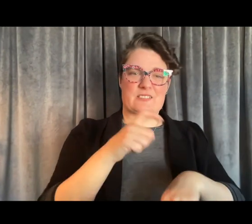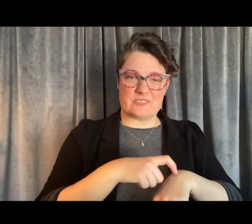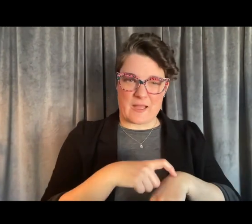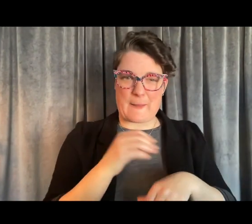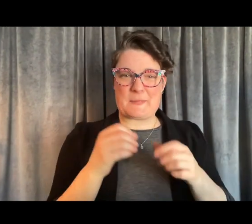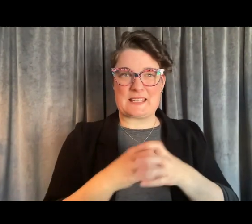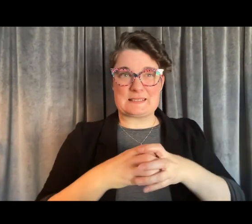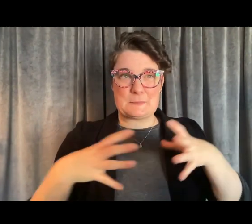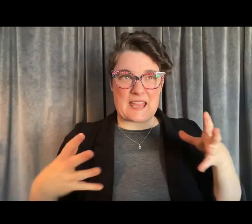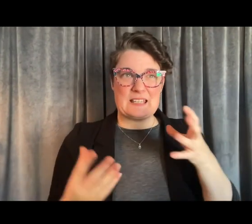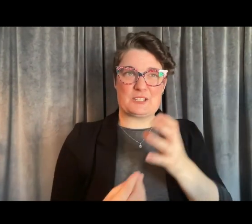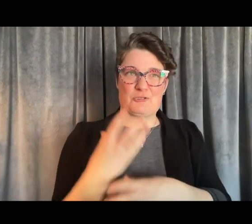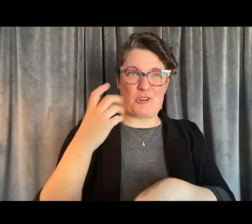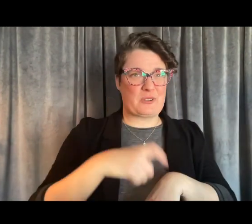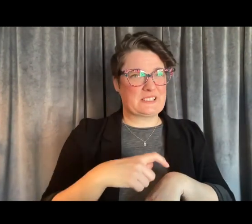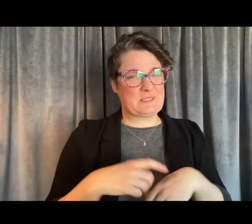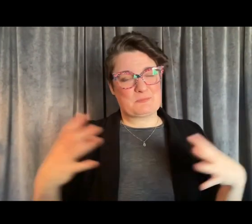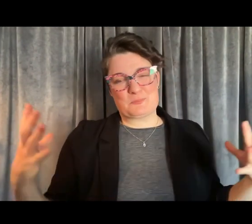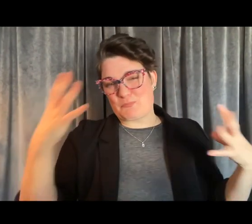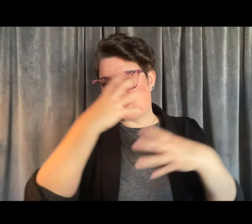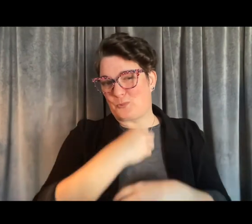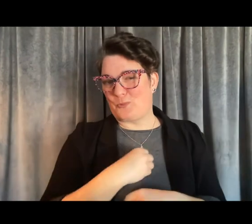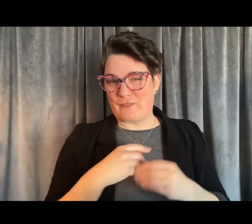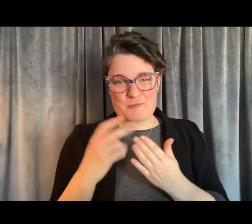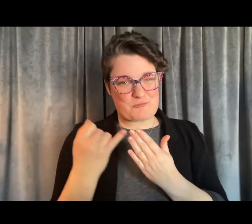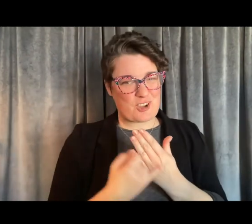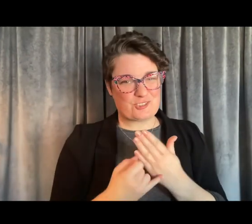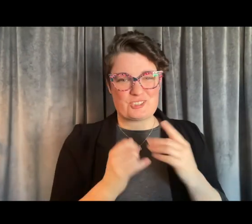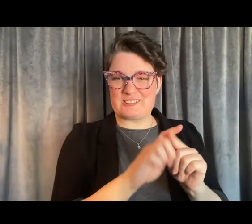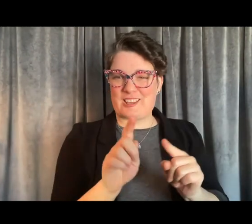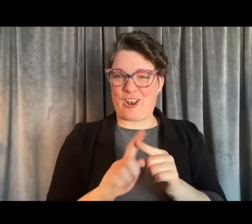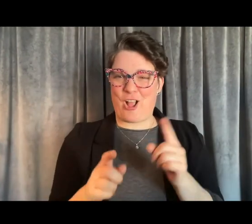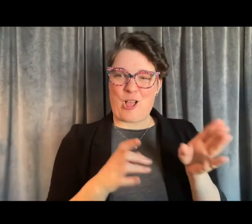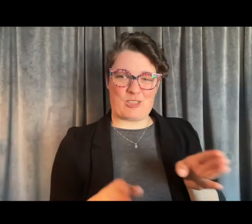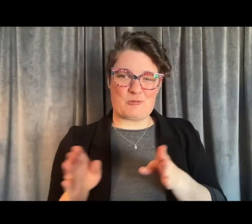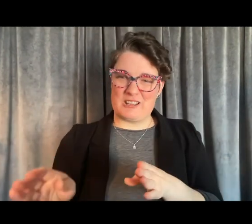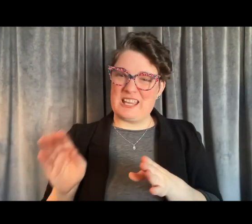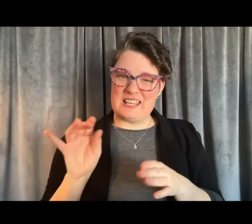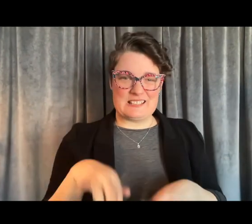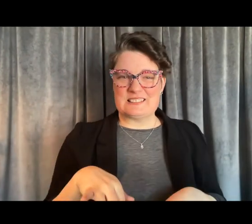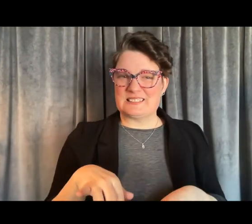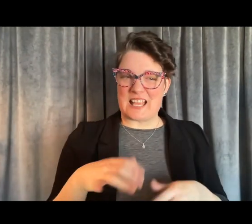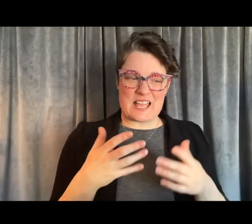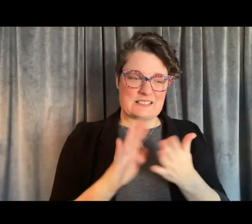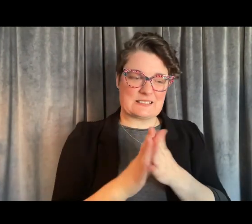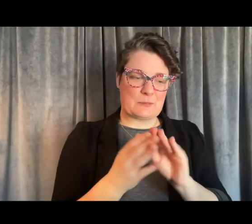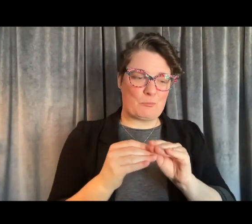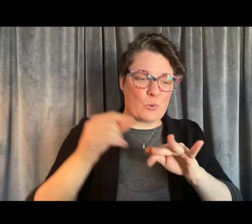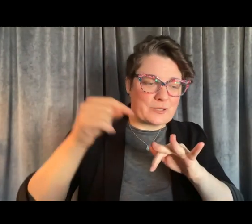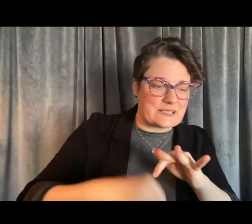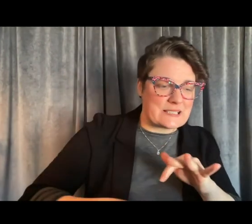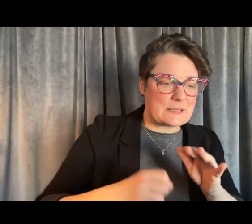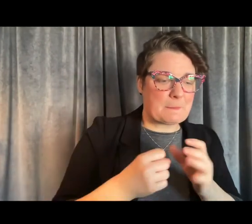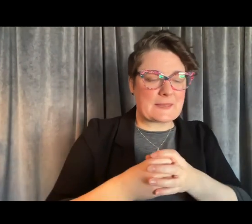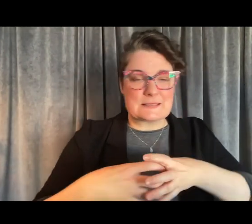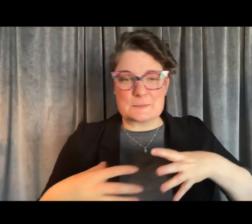It's such a beautiful project in all the ways that it's deepening and expanding is, it's just an honor to be a part of.